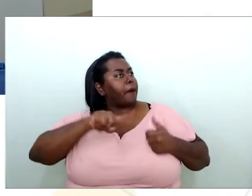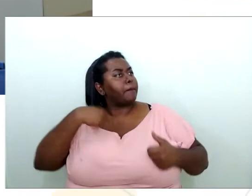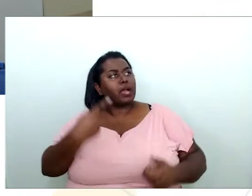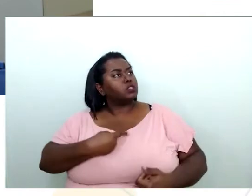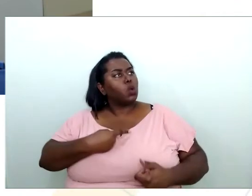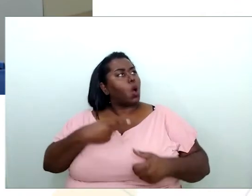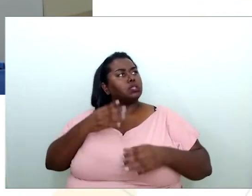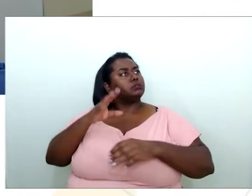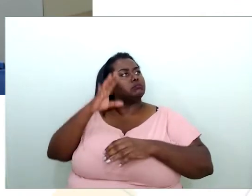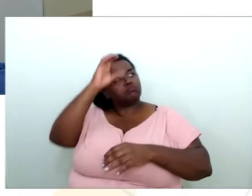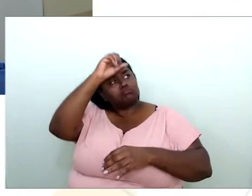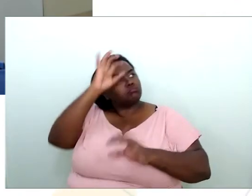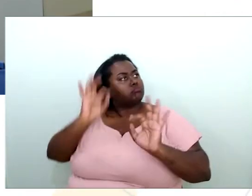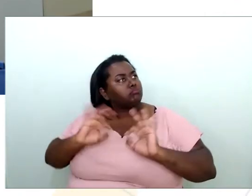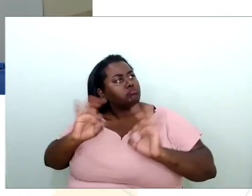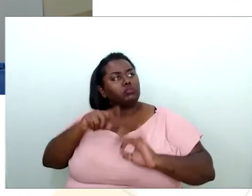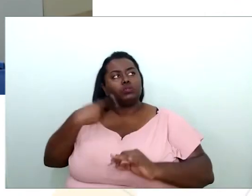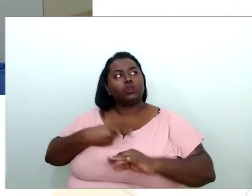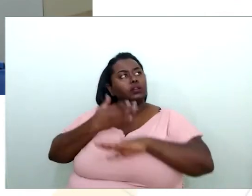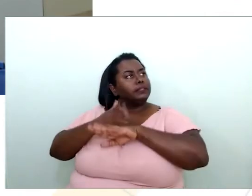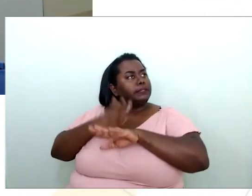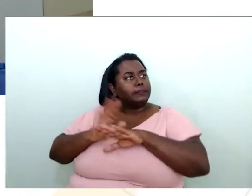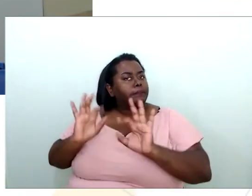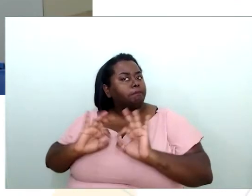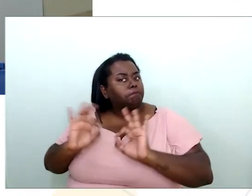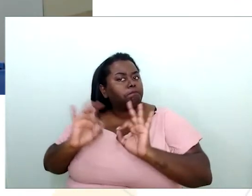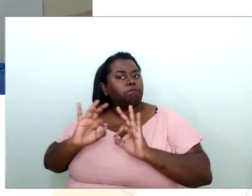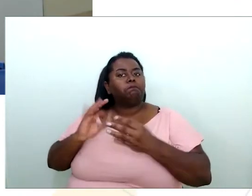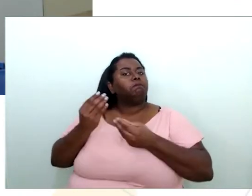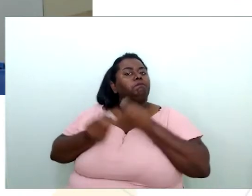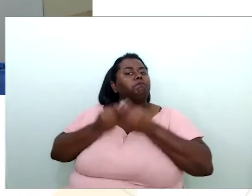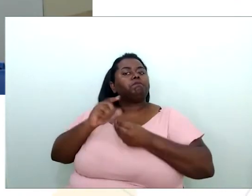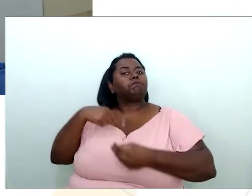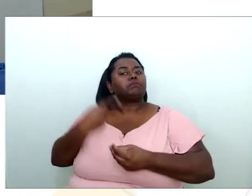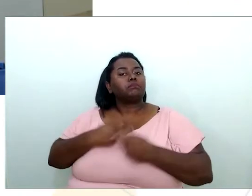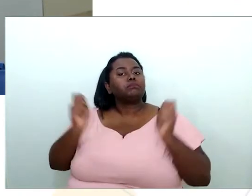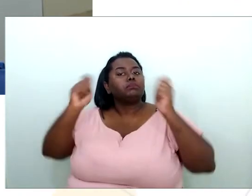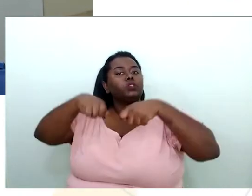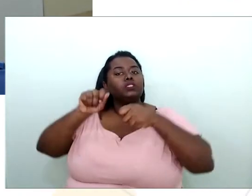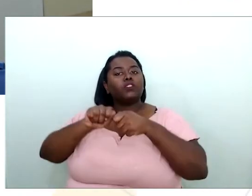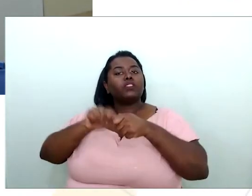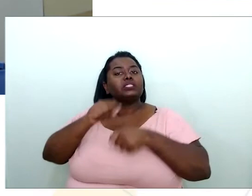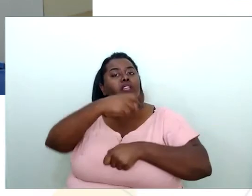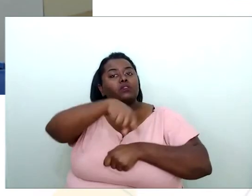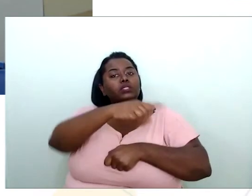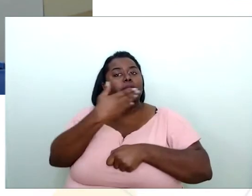not upskilling us equipping us in order for us to be able to do the job that you